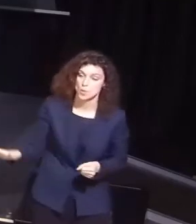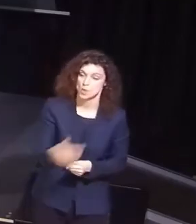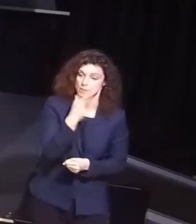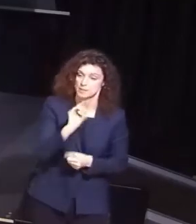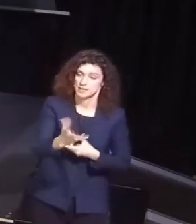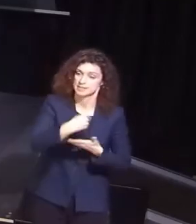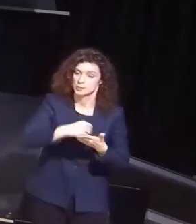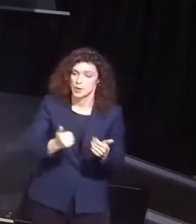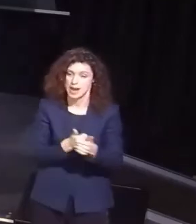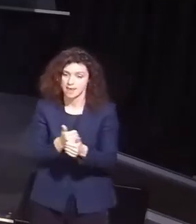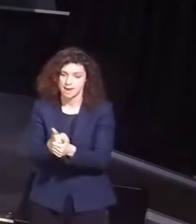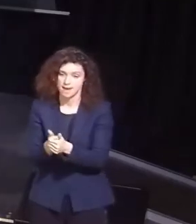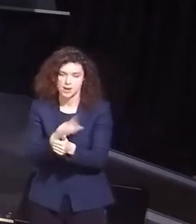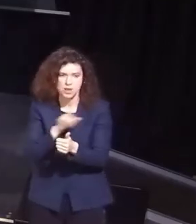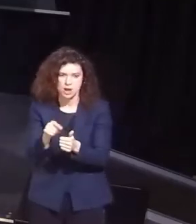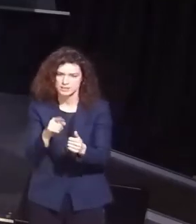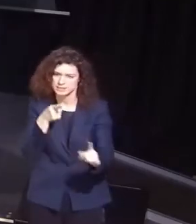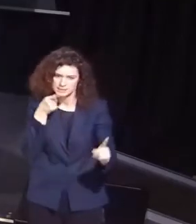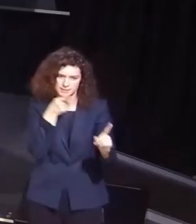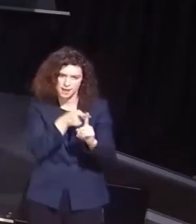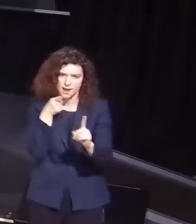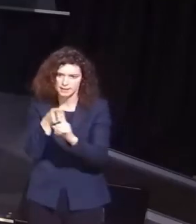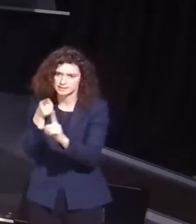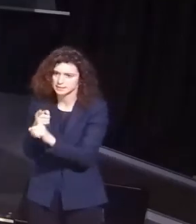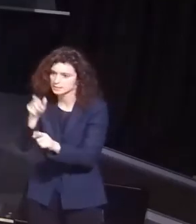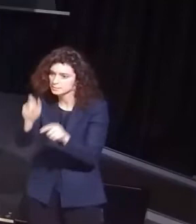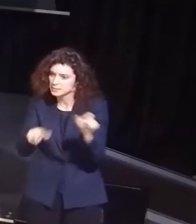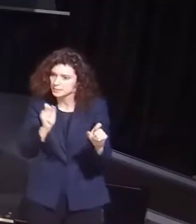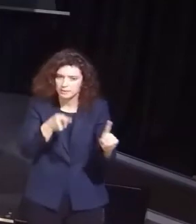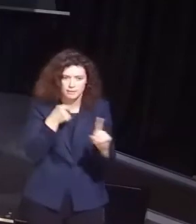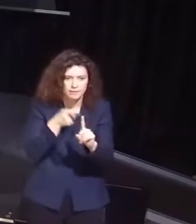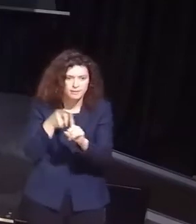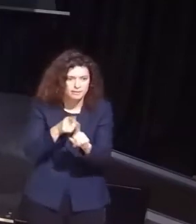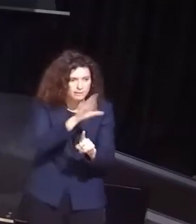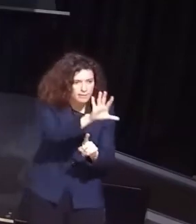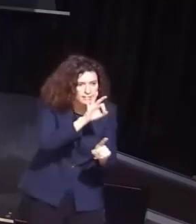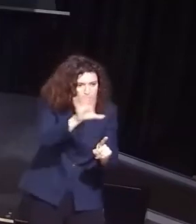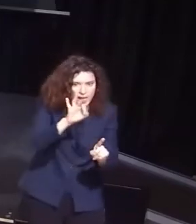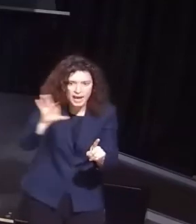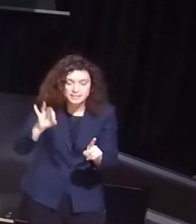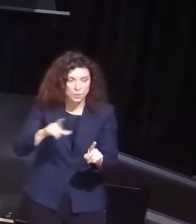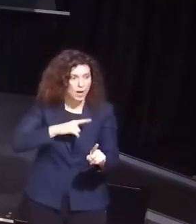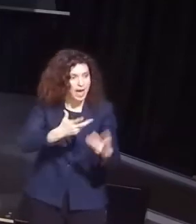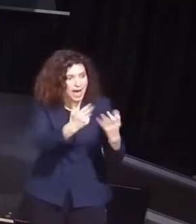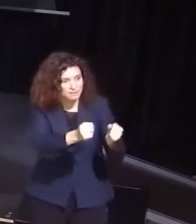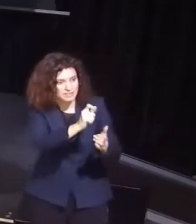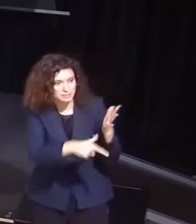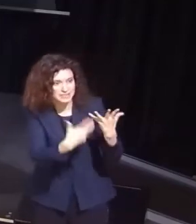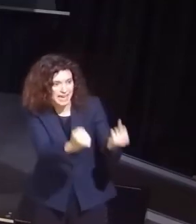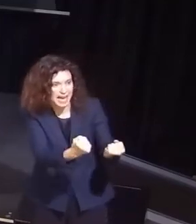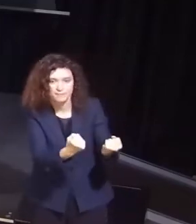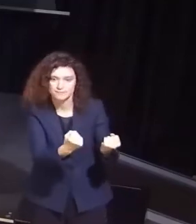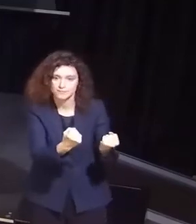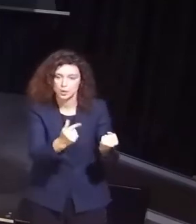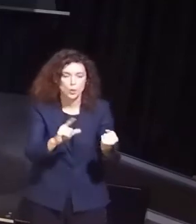rather than specific targeted invites to people just because they may or may not have a disability.